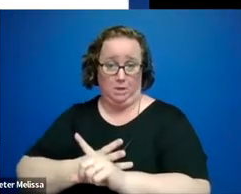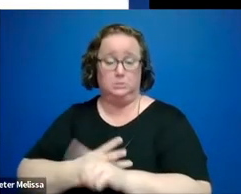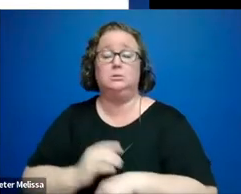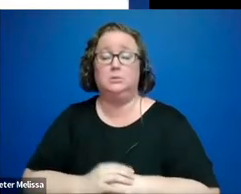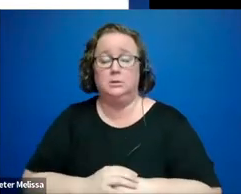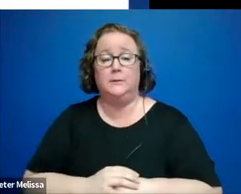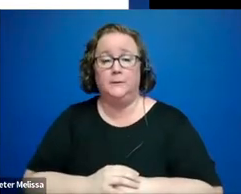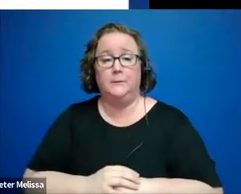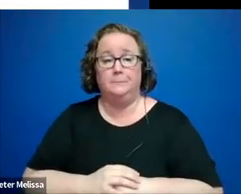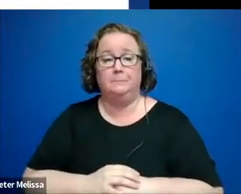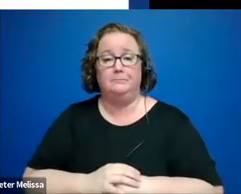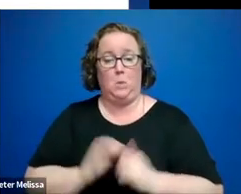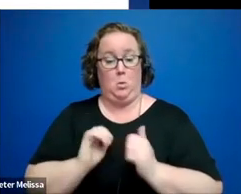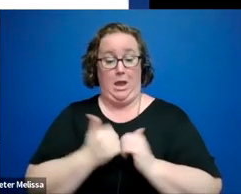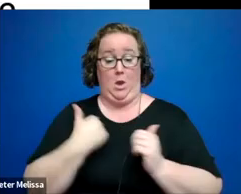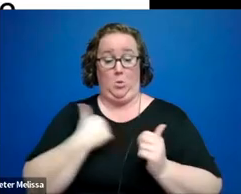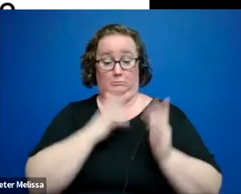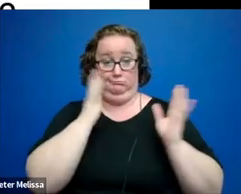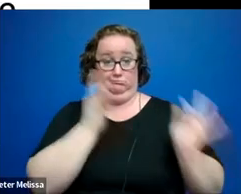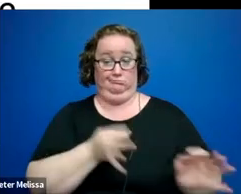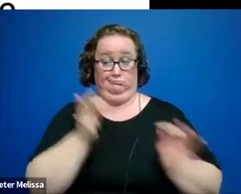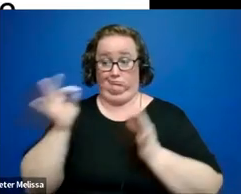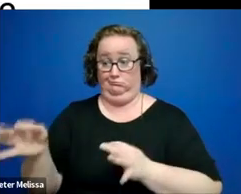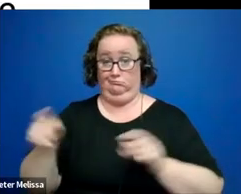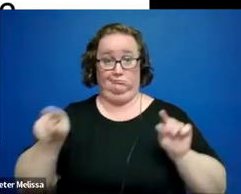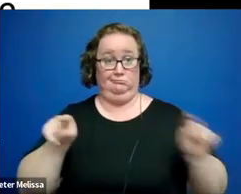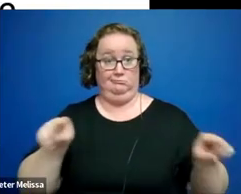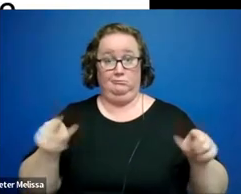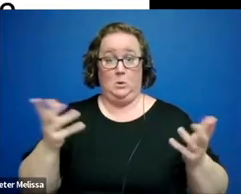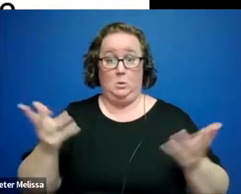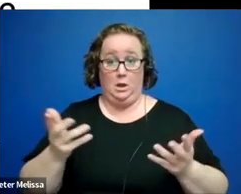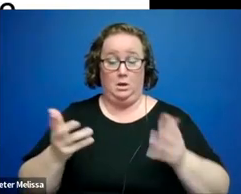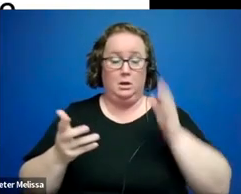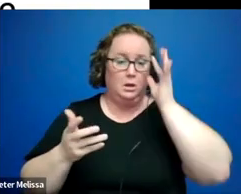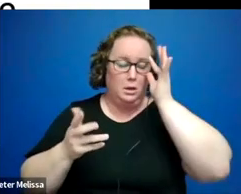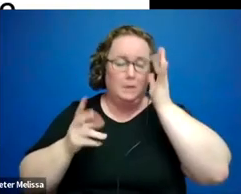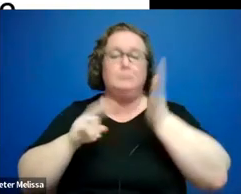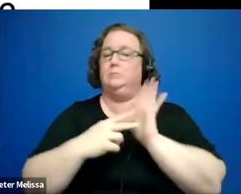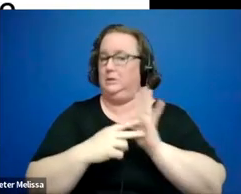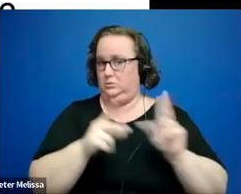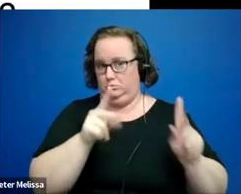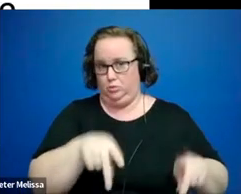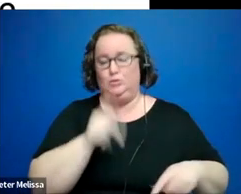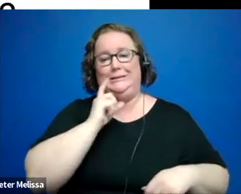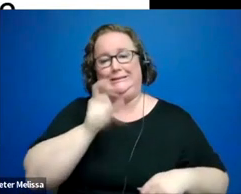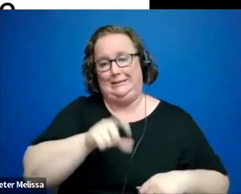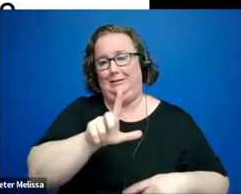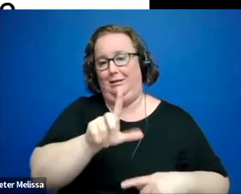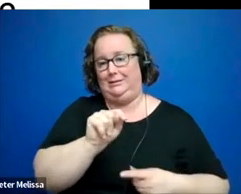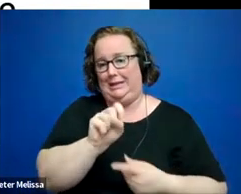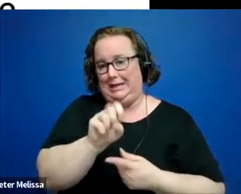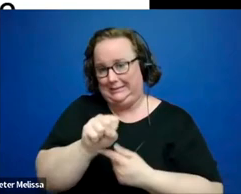we construct who needs LTSS then is we consider a person to need LTSS if they respond yes to either